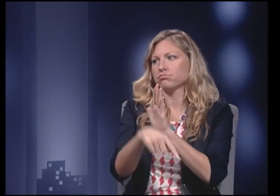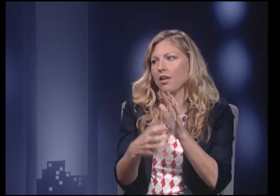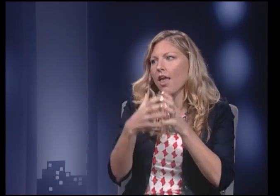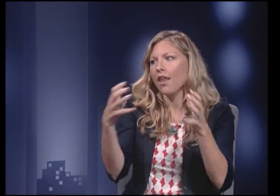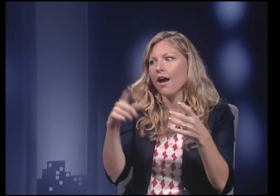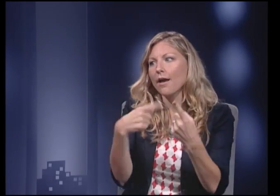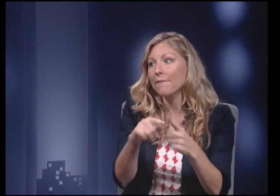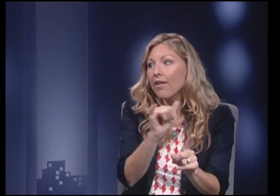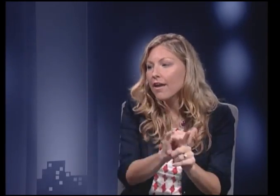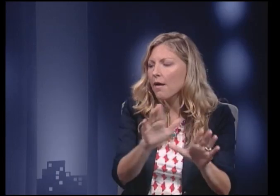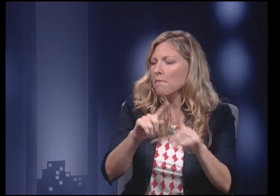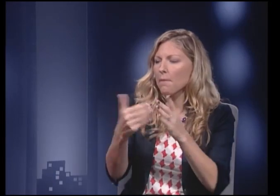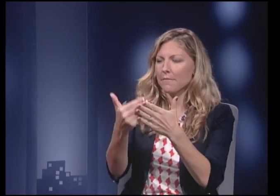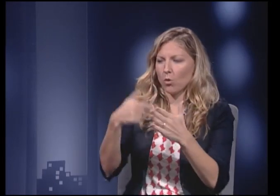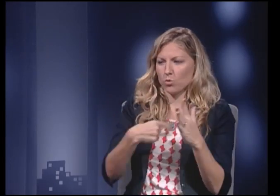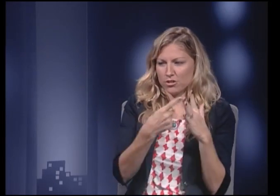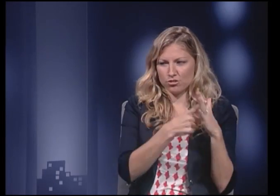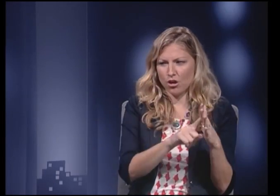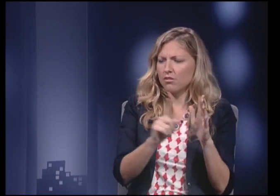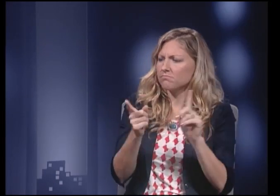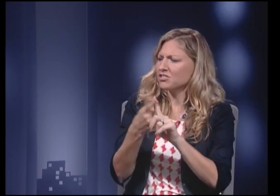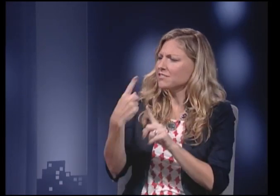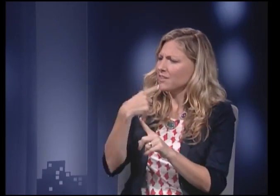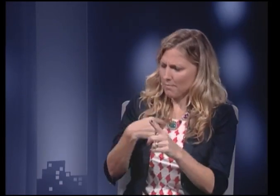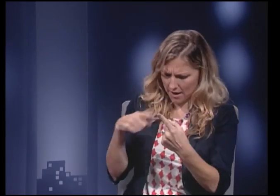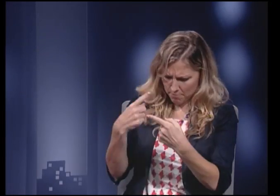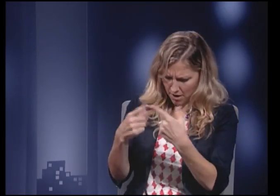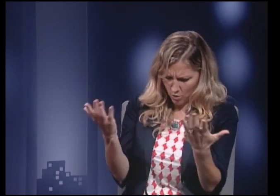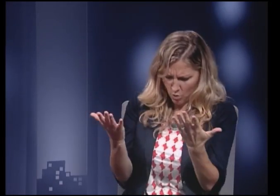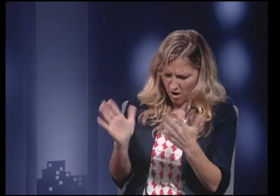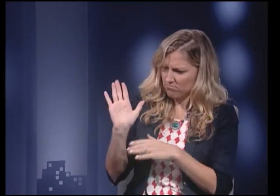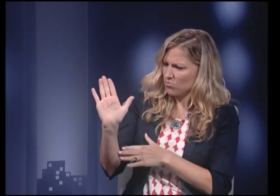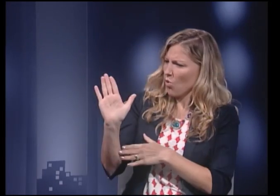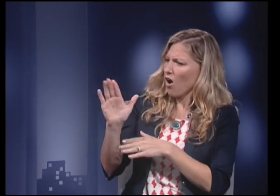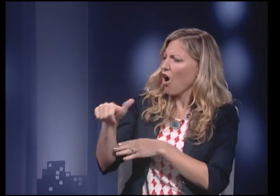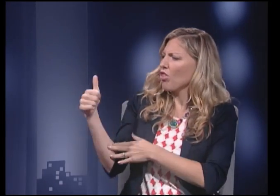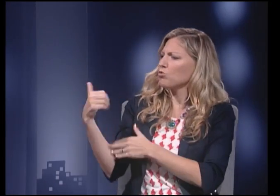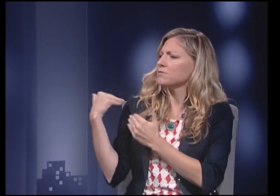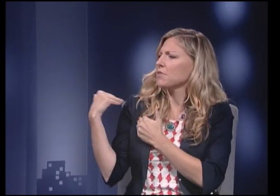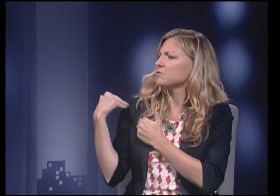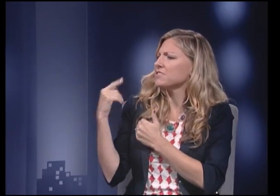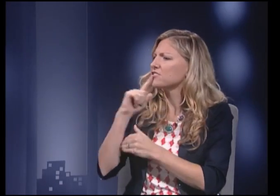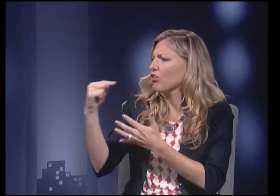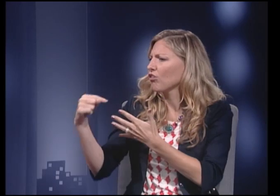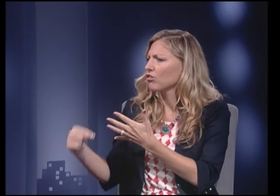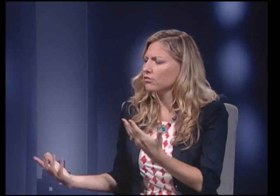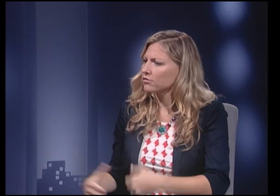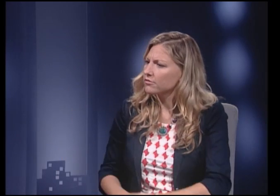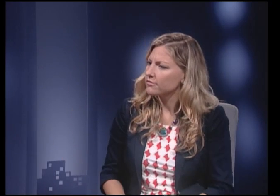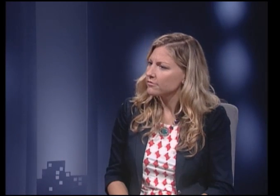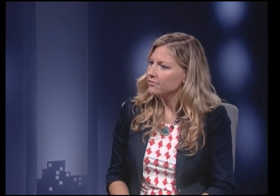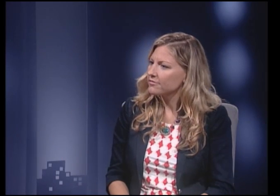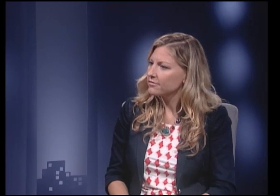And we will discuss in detail about that part of your job. But before we start, can you tell me a little bit about your other responsibilities as Secretary of State?